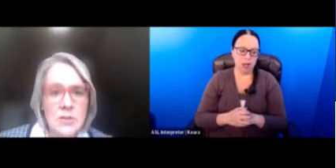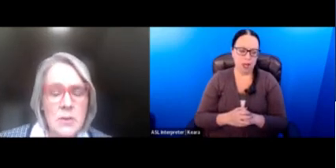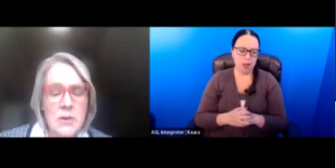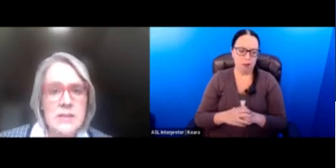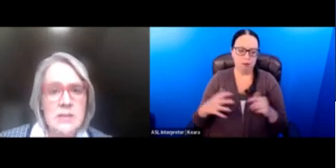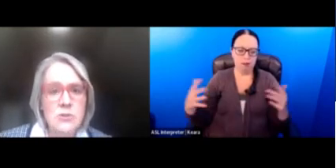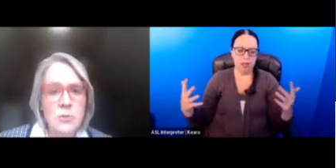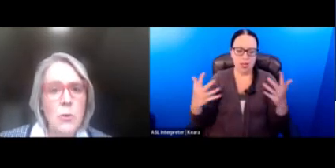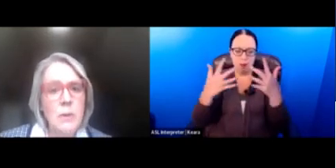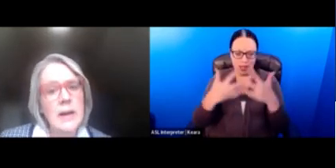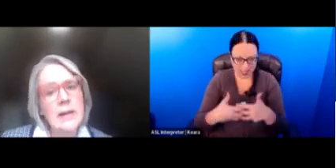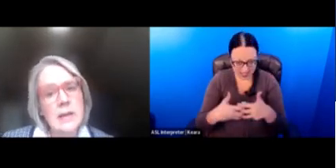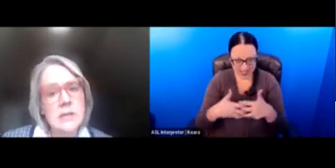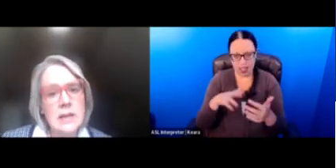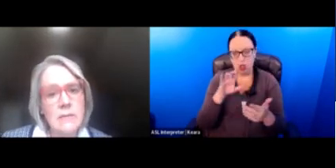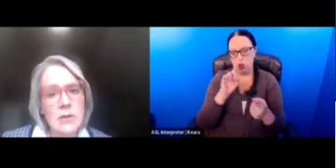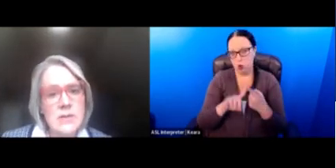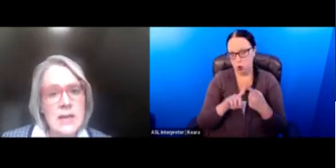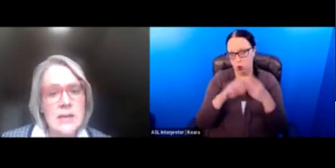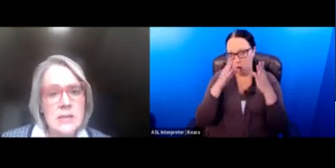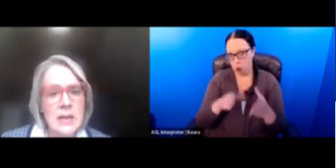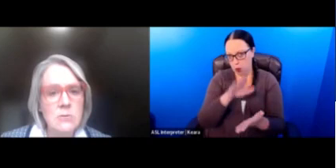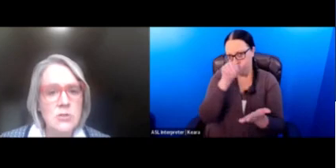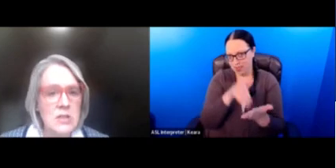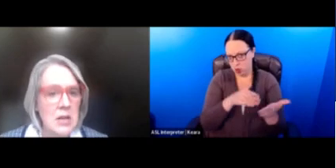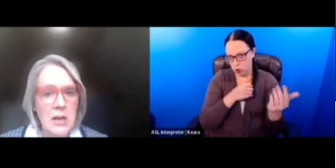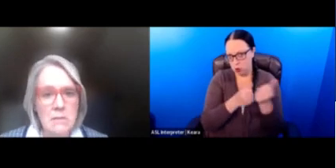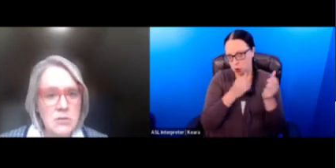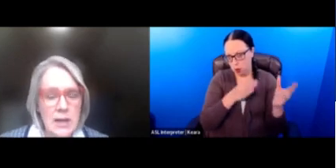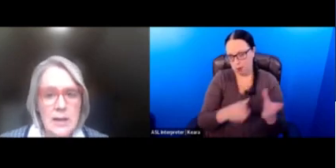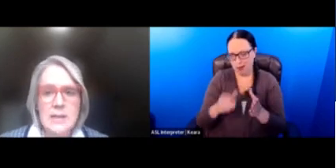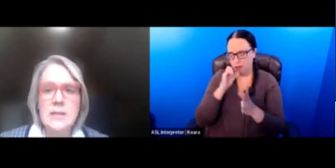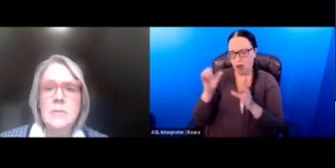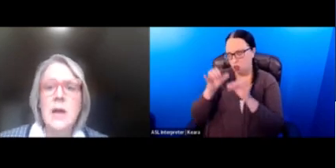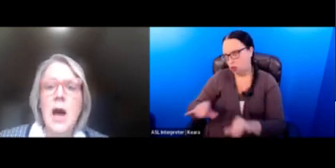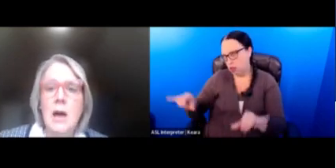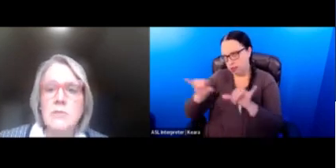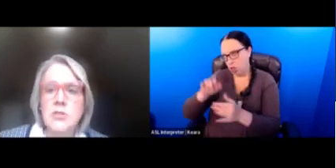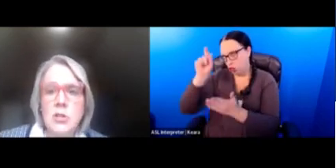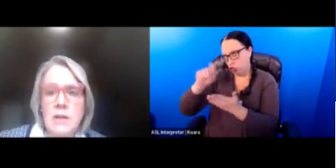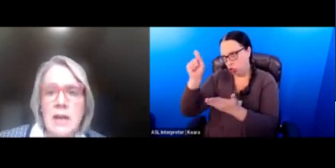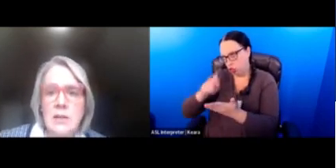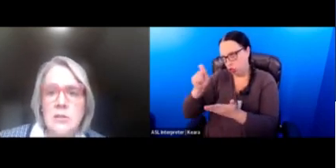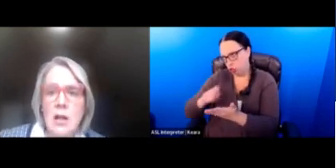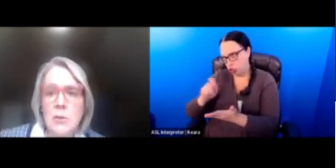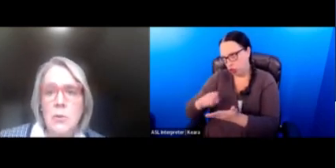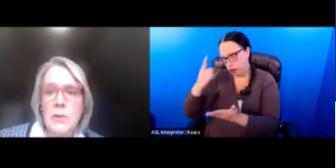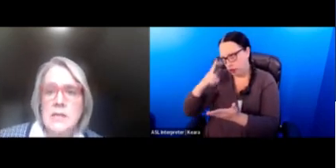of using a standard generic checklist. Determining tolerable risk the person wishes to take